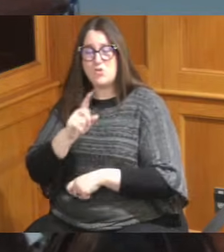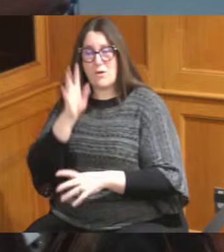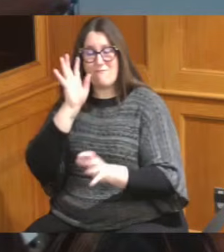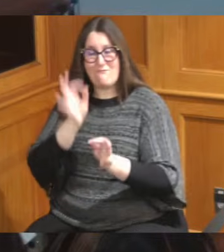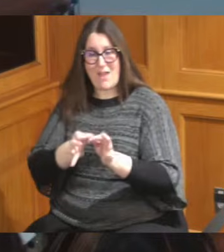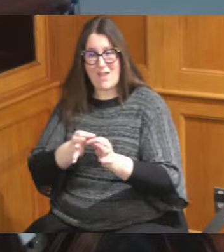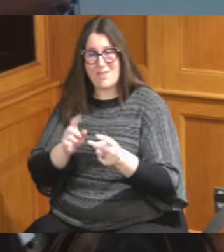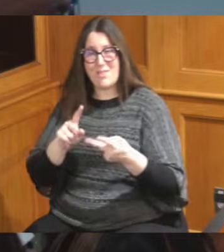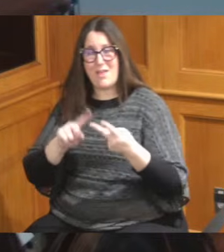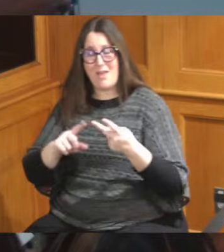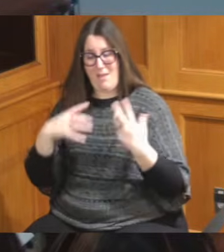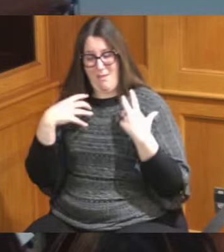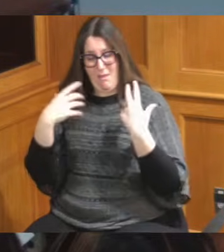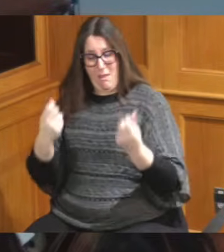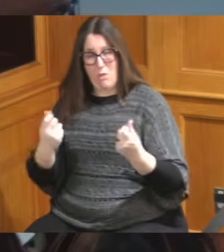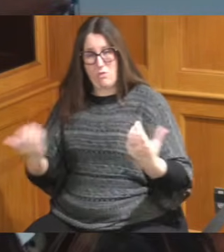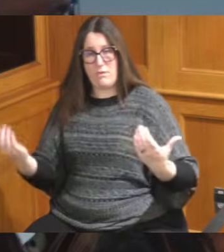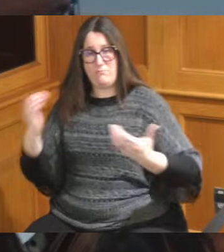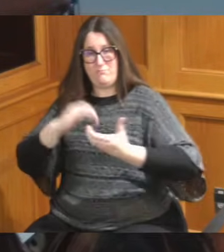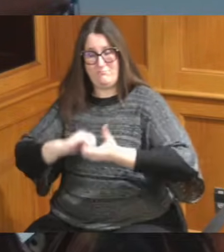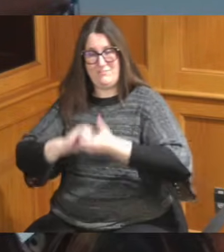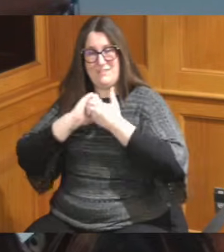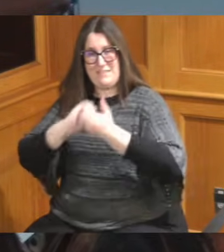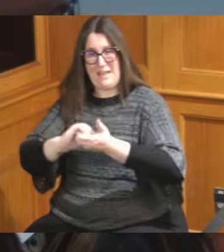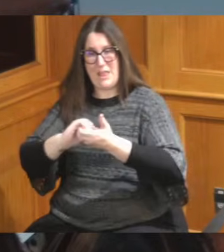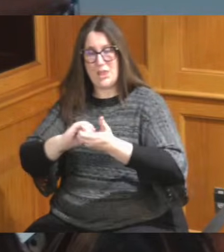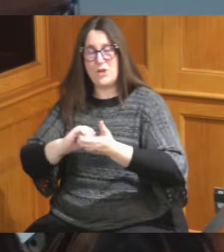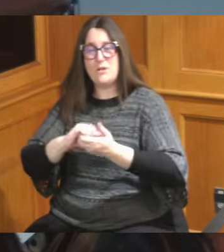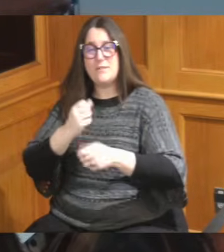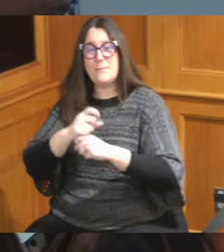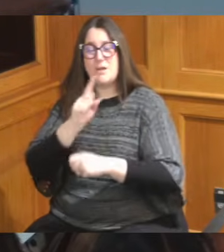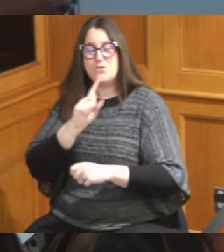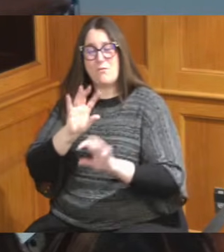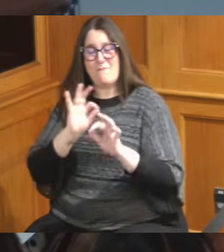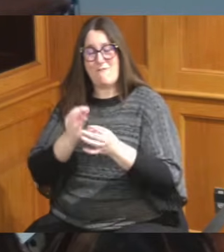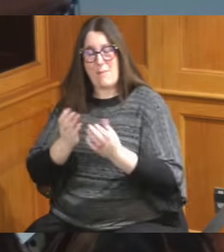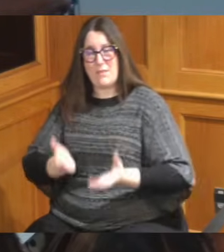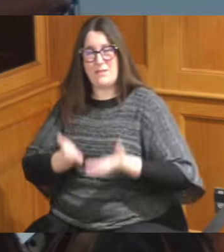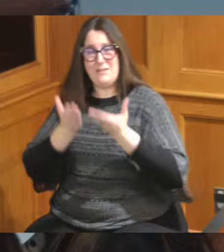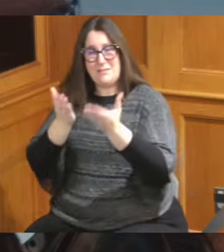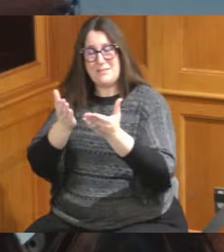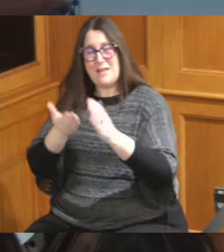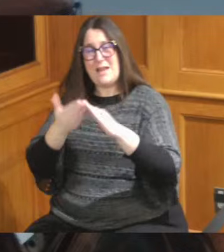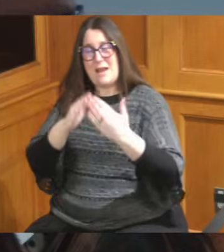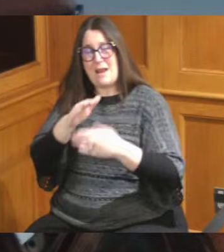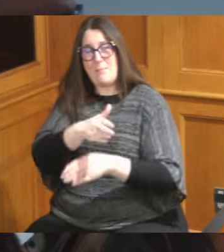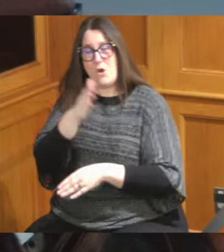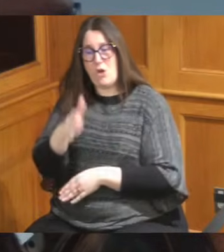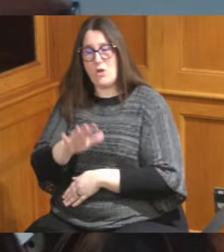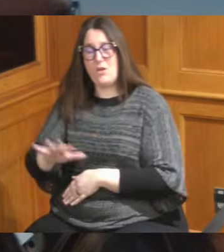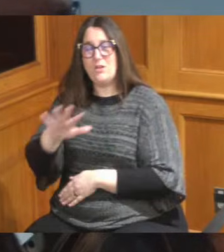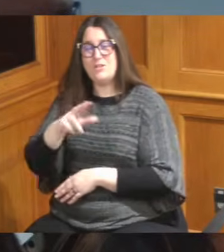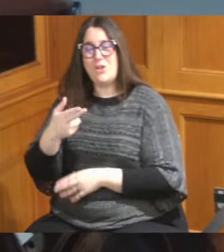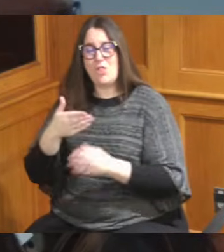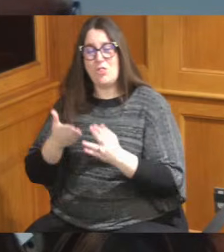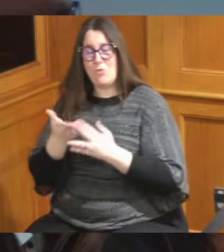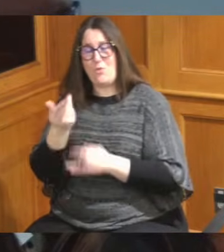and health work hand in hand to uplift families and neighborhoods throughout Hamilton County.